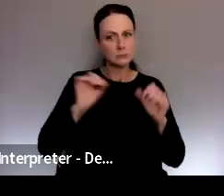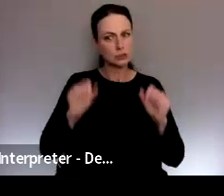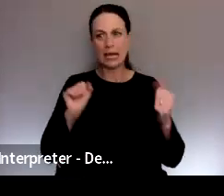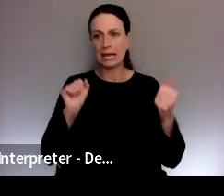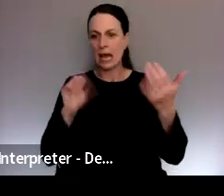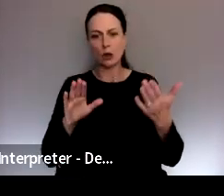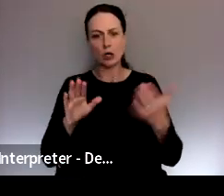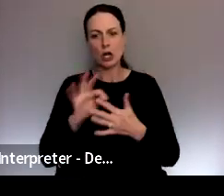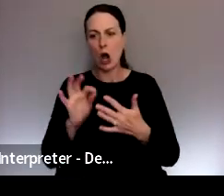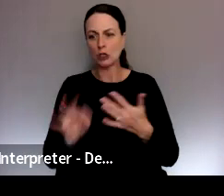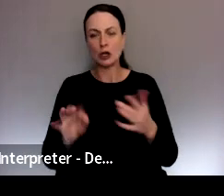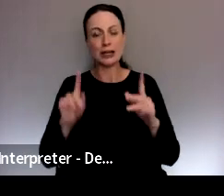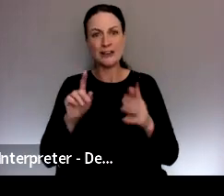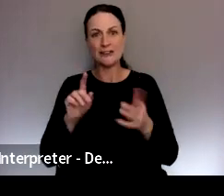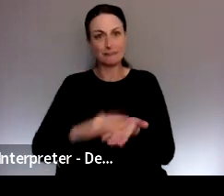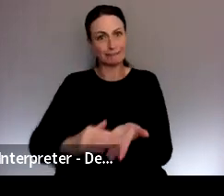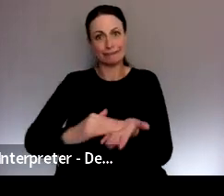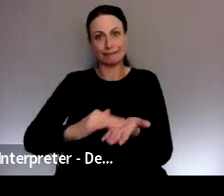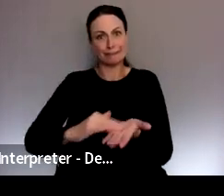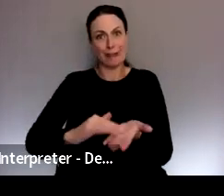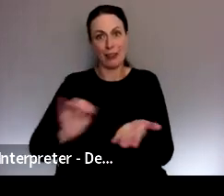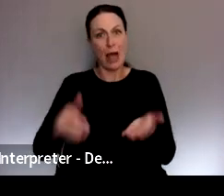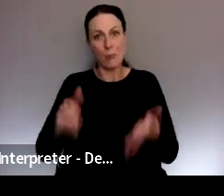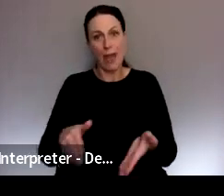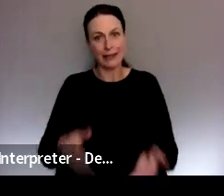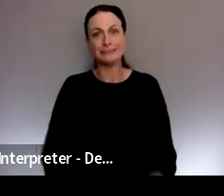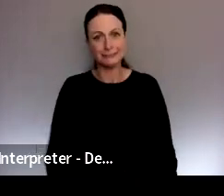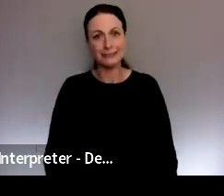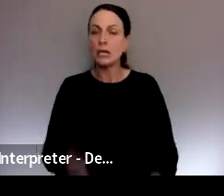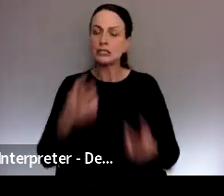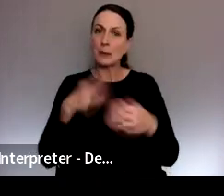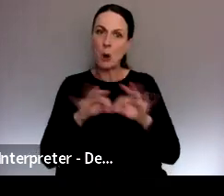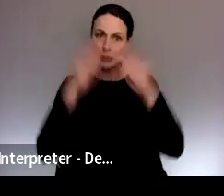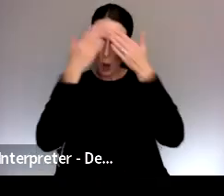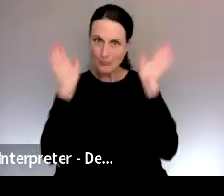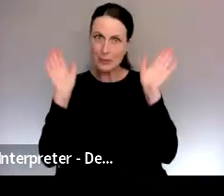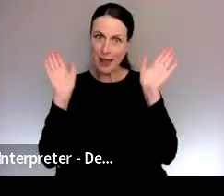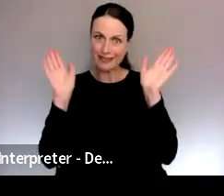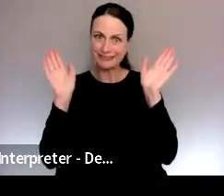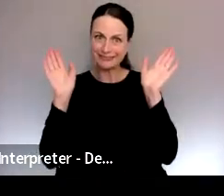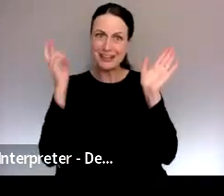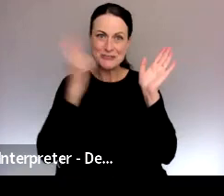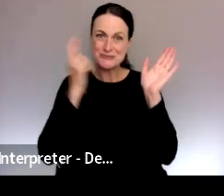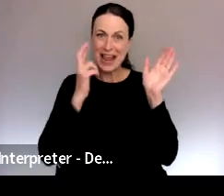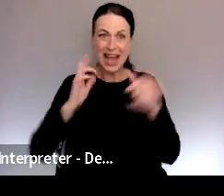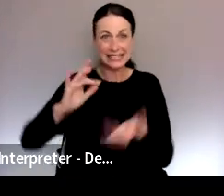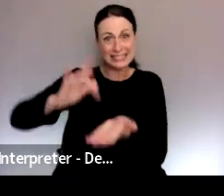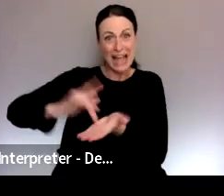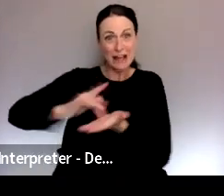She could encounter an alternative text tag that way. So, I think it's important to open our minds to realize that the tactile part